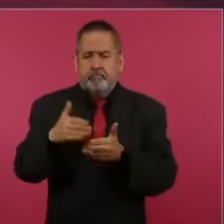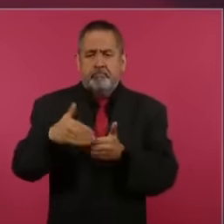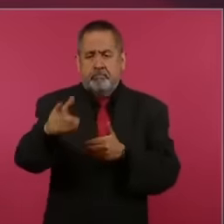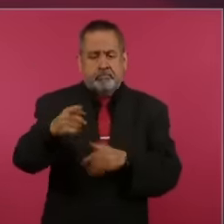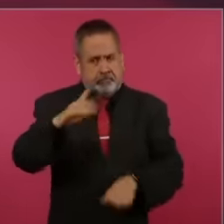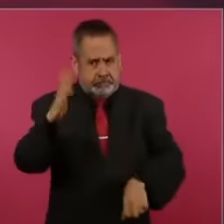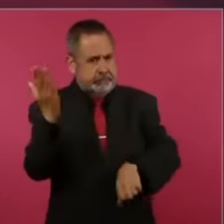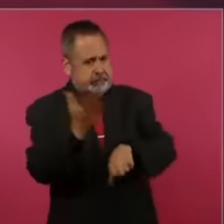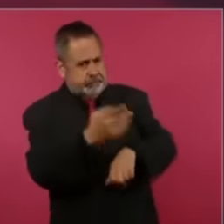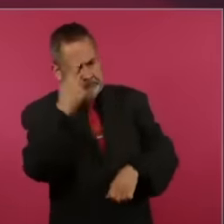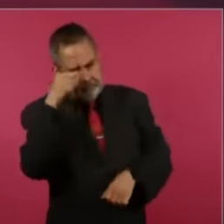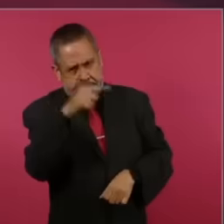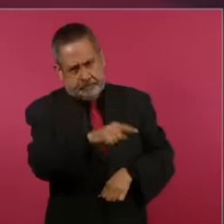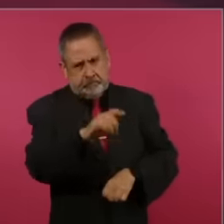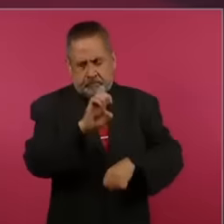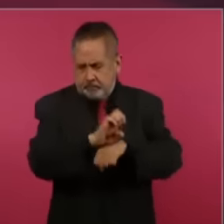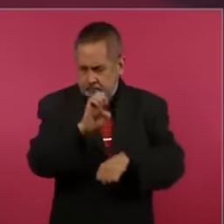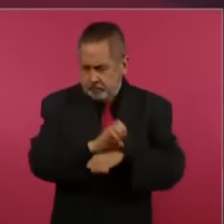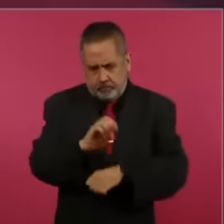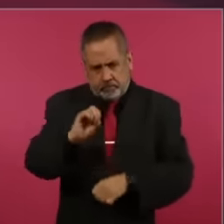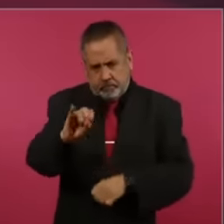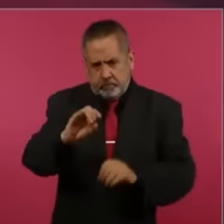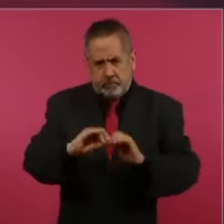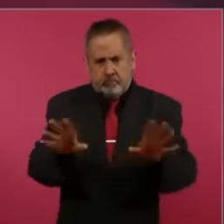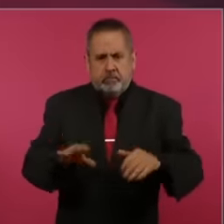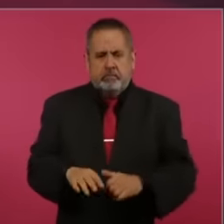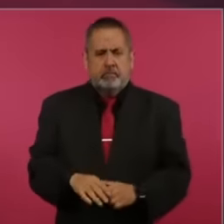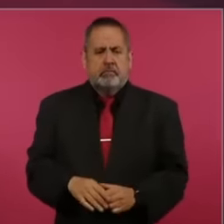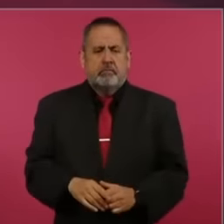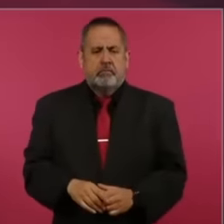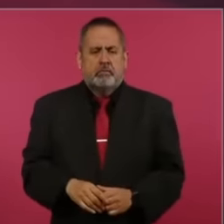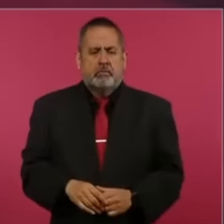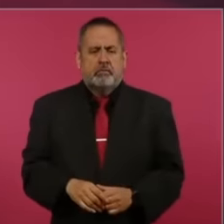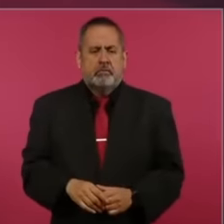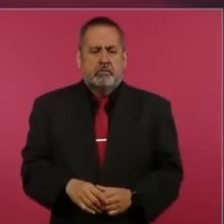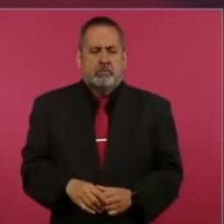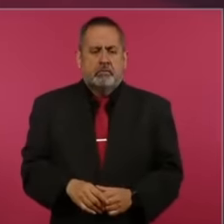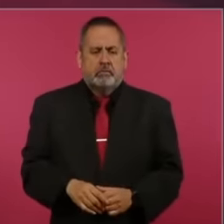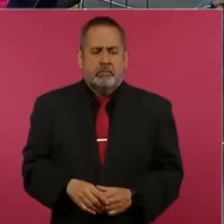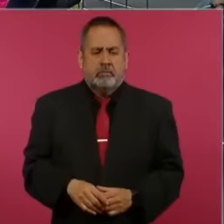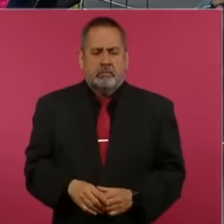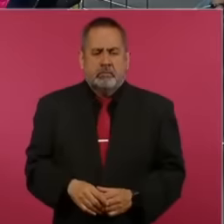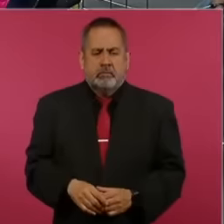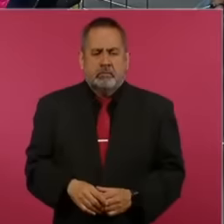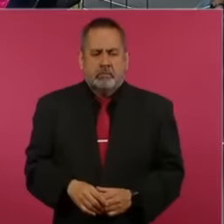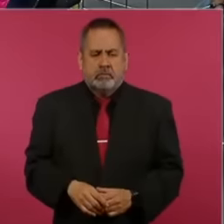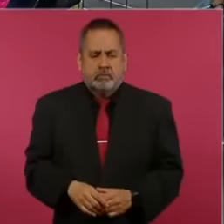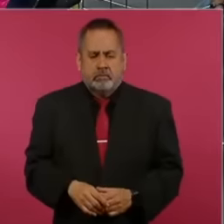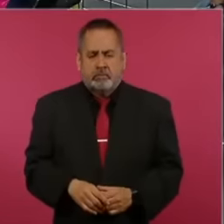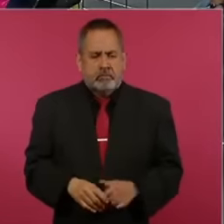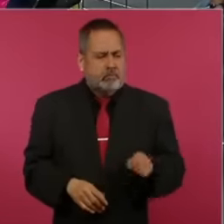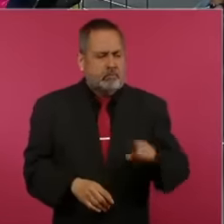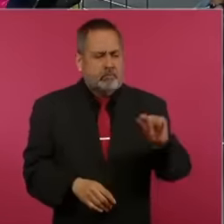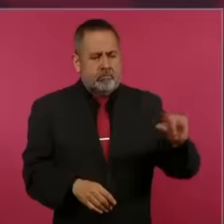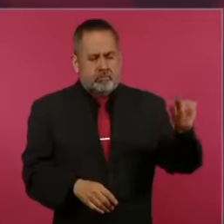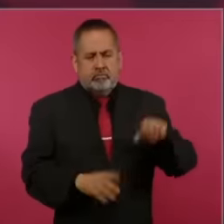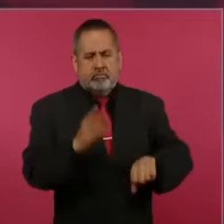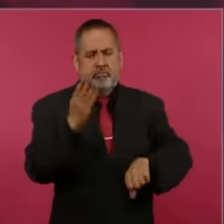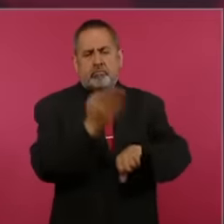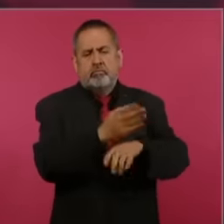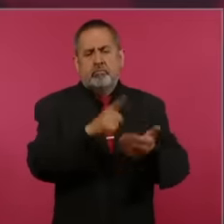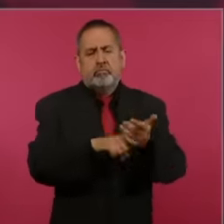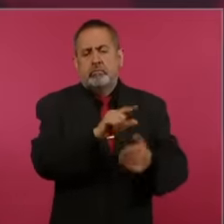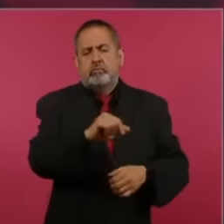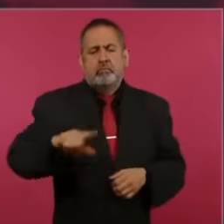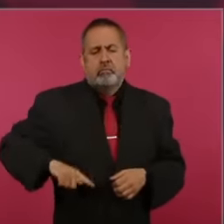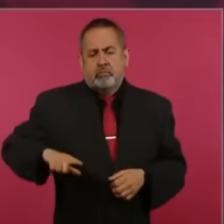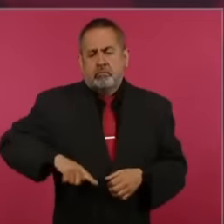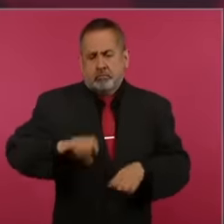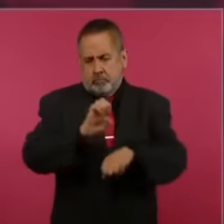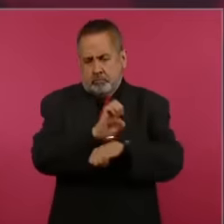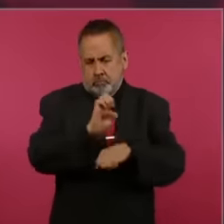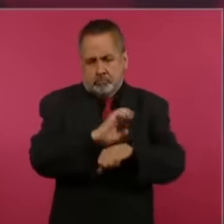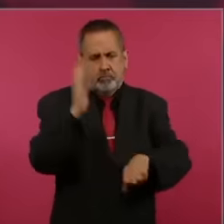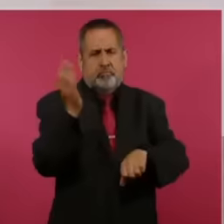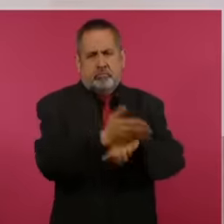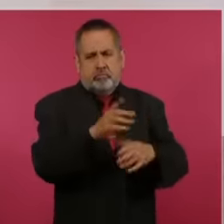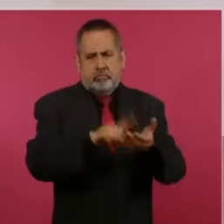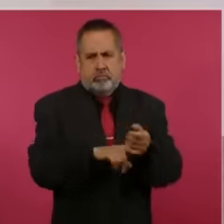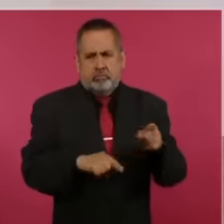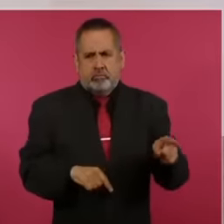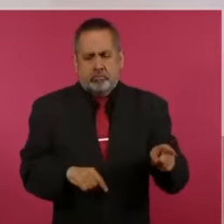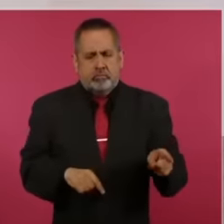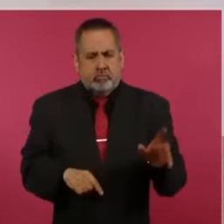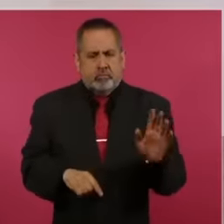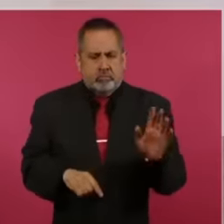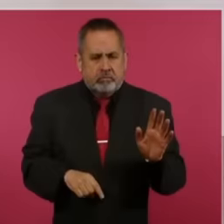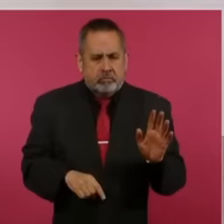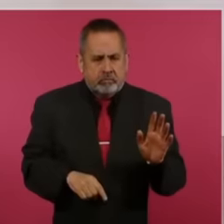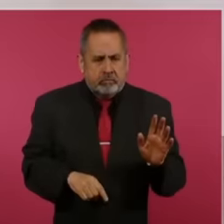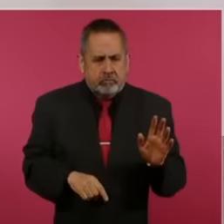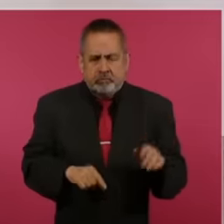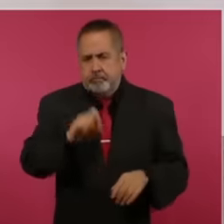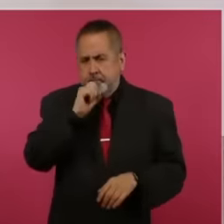the government of Ecuador also tell them that this